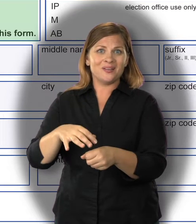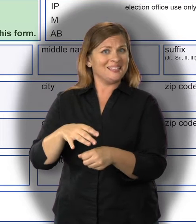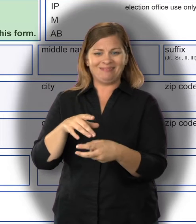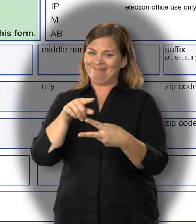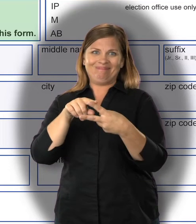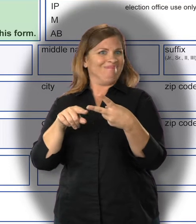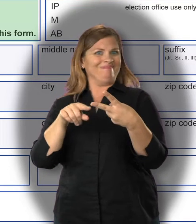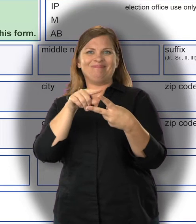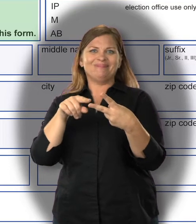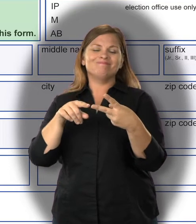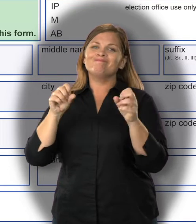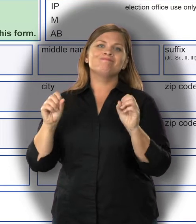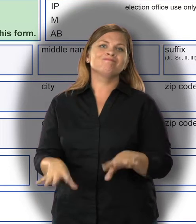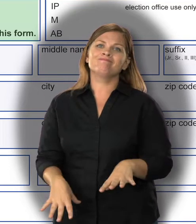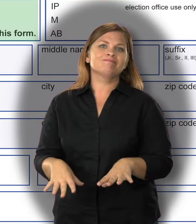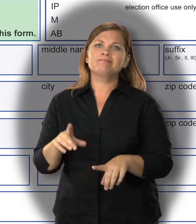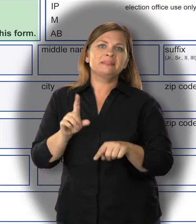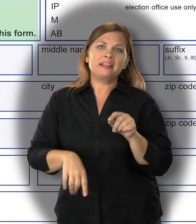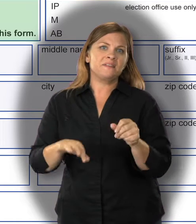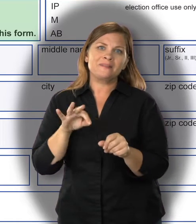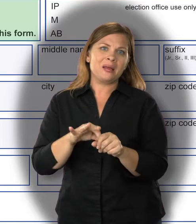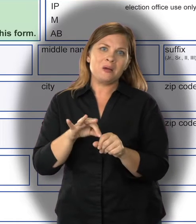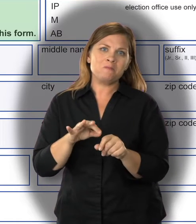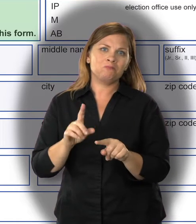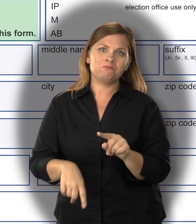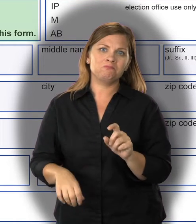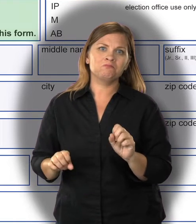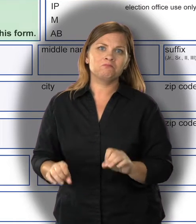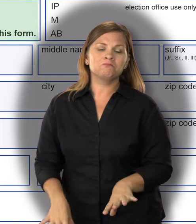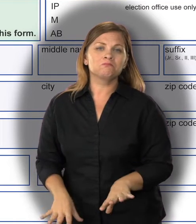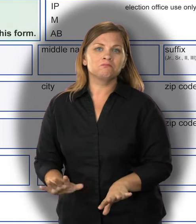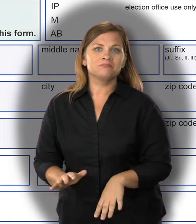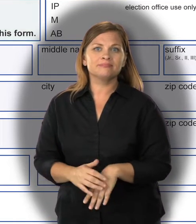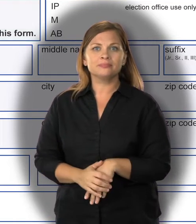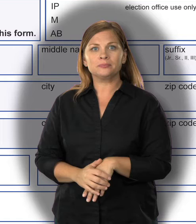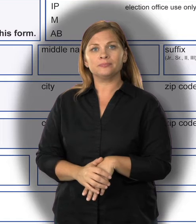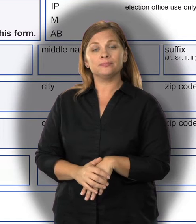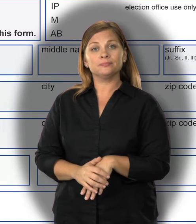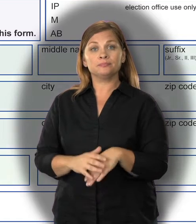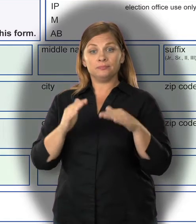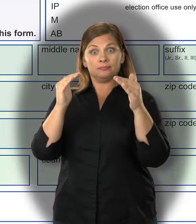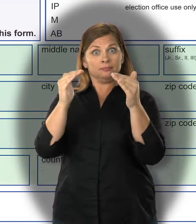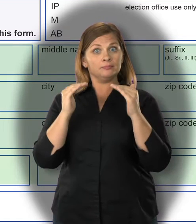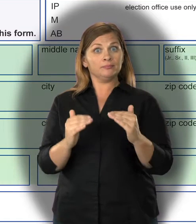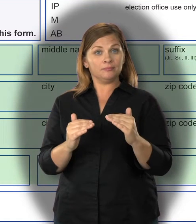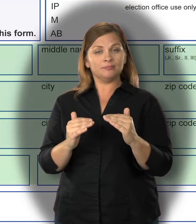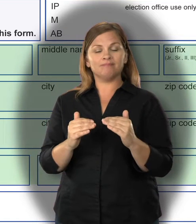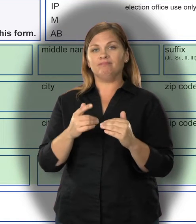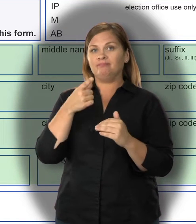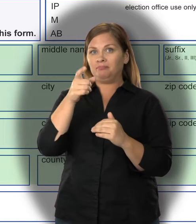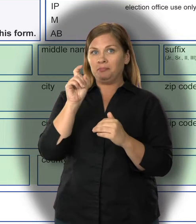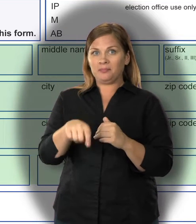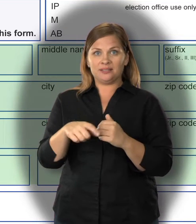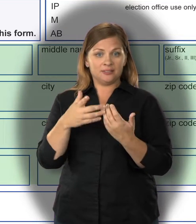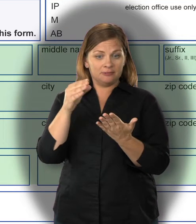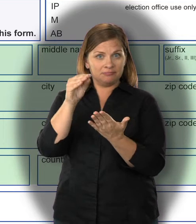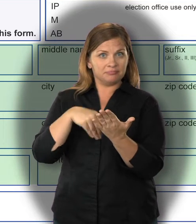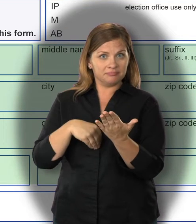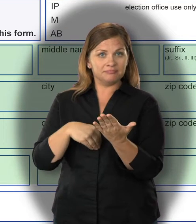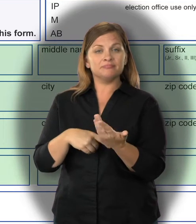If you answer "no" to either question, you aren't eligible to vote in Minnesota and you don't need to complete or return the form.